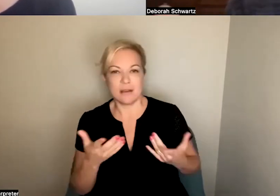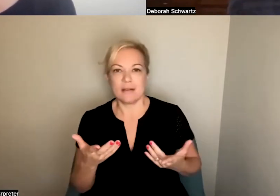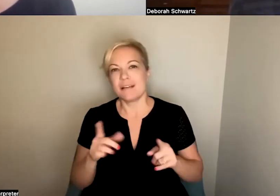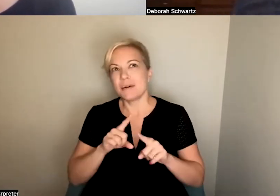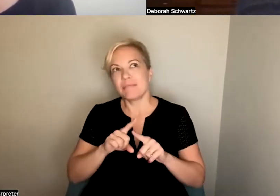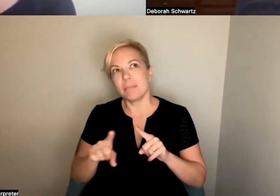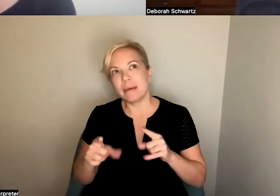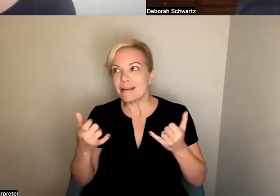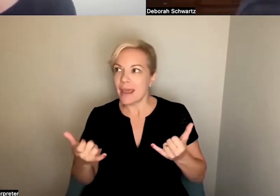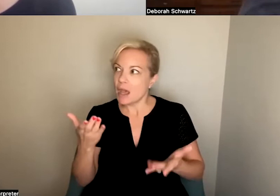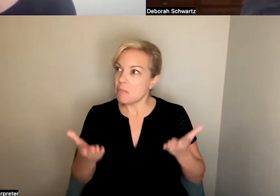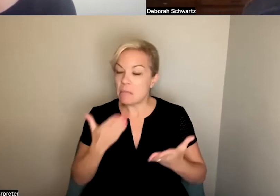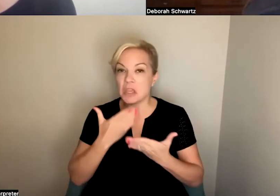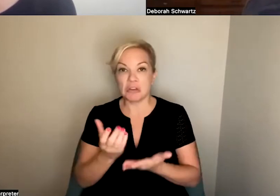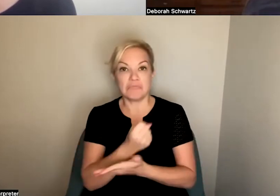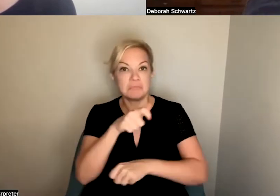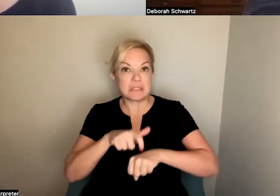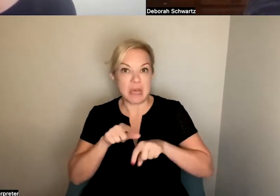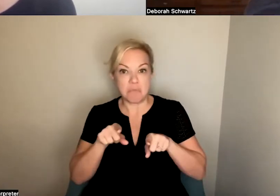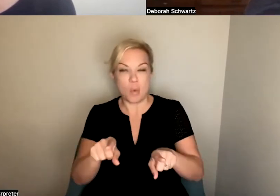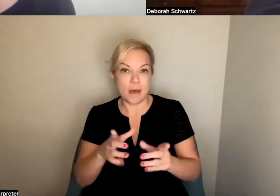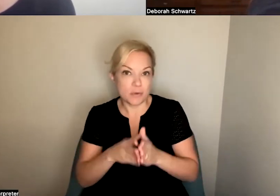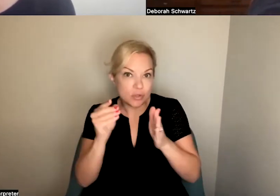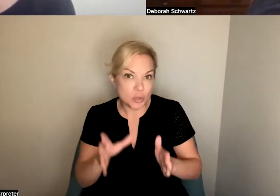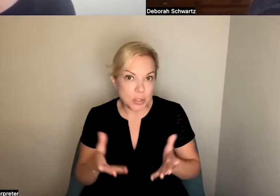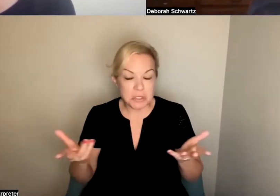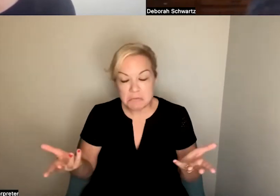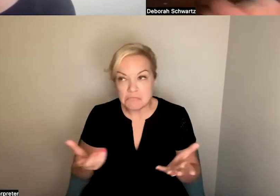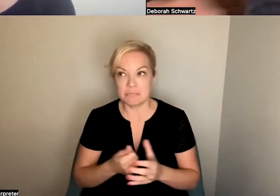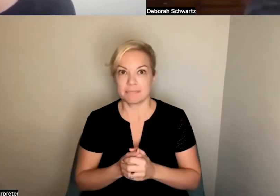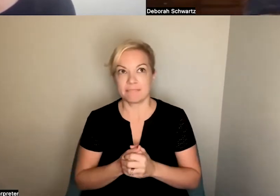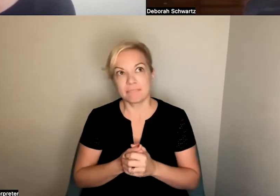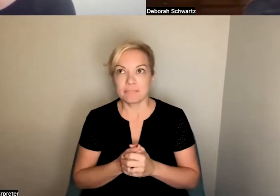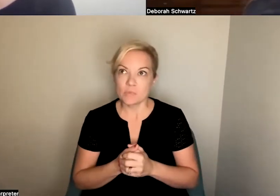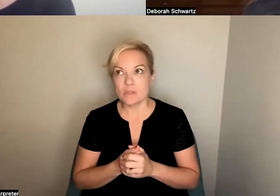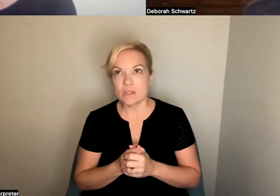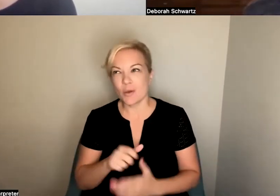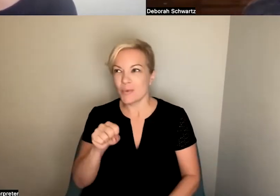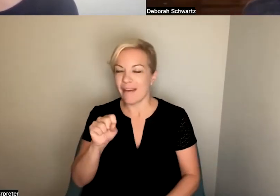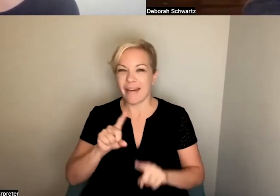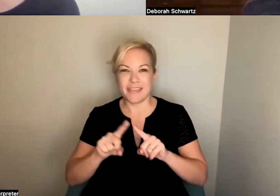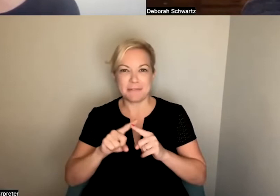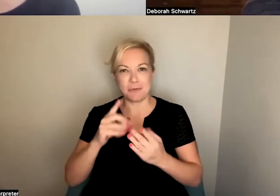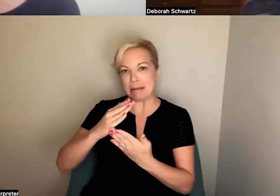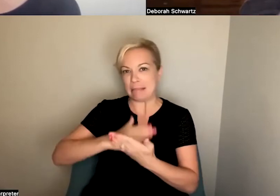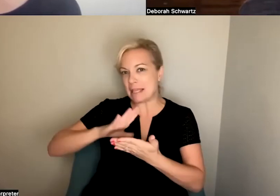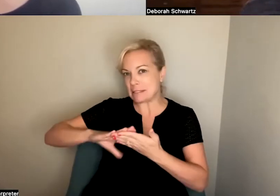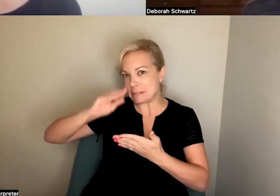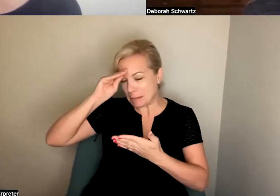it's interesting to think about where those kinds of lessons learned could could be most impactful.